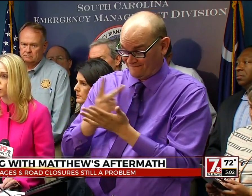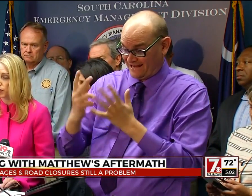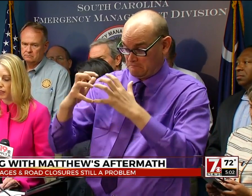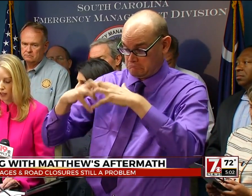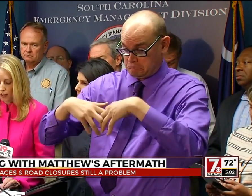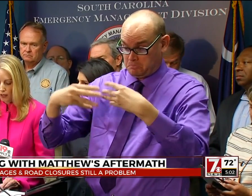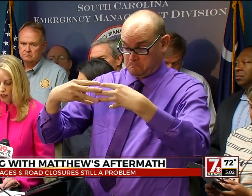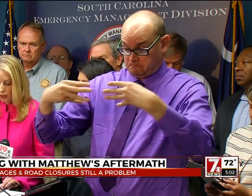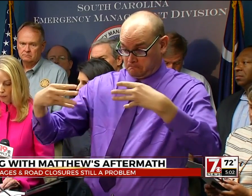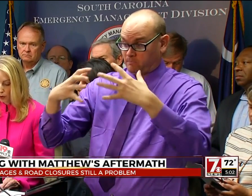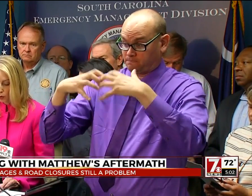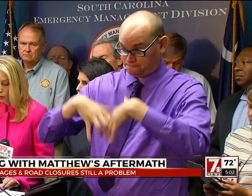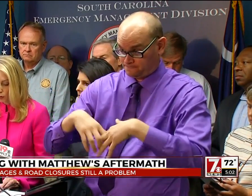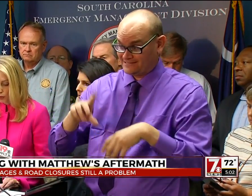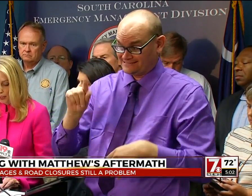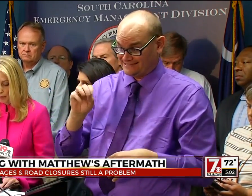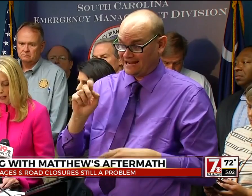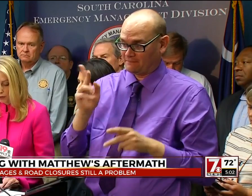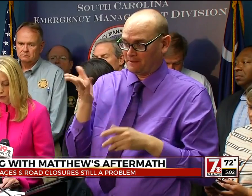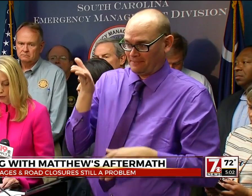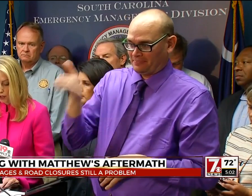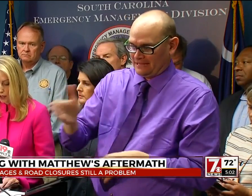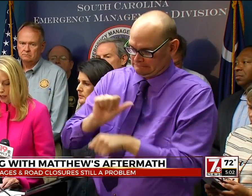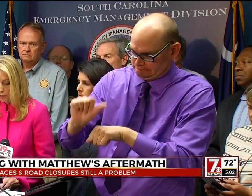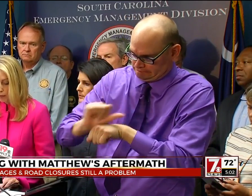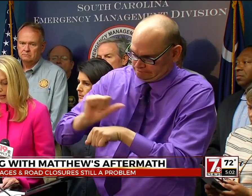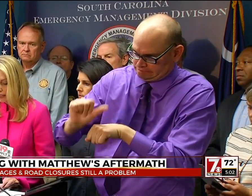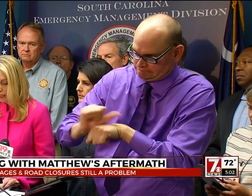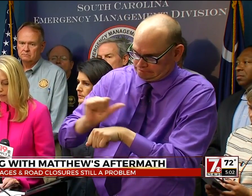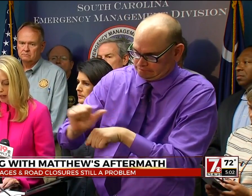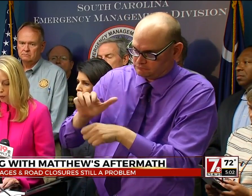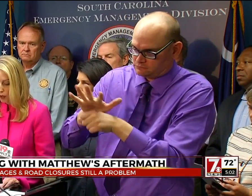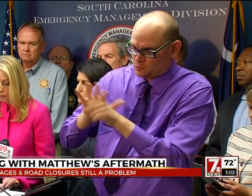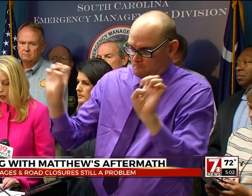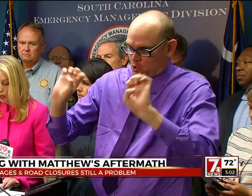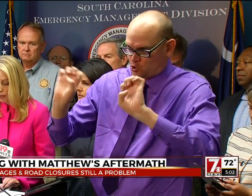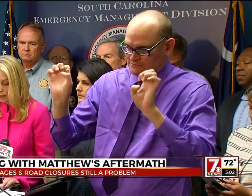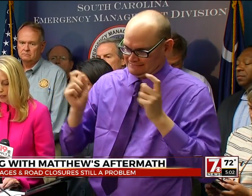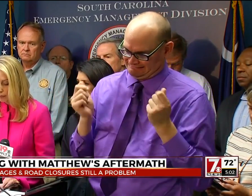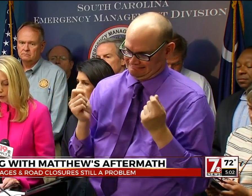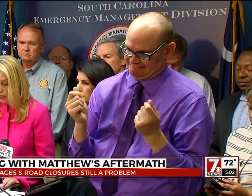STATEWIDE. WE HAVE TWO DAMS AT RISK FOR